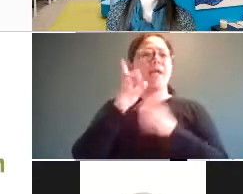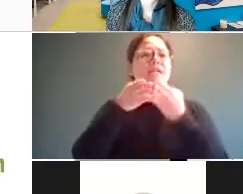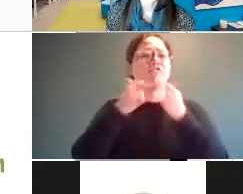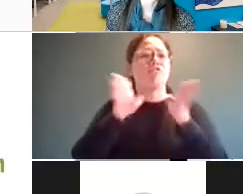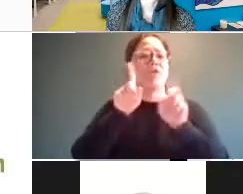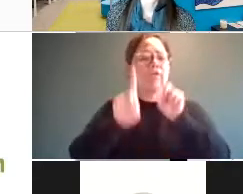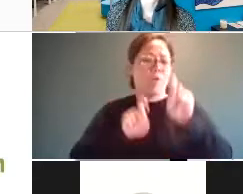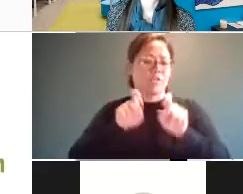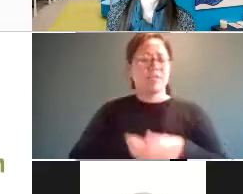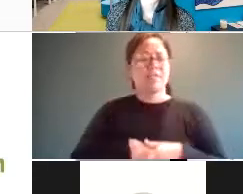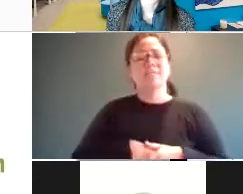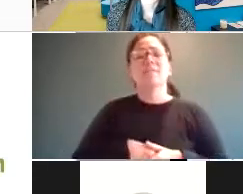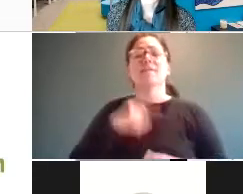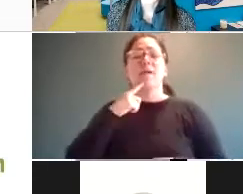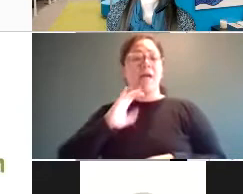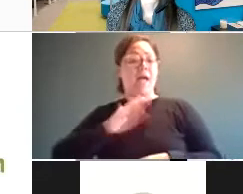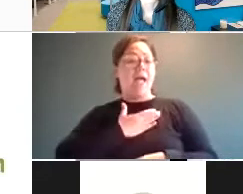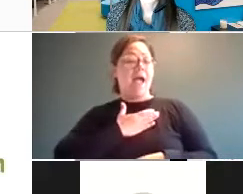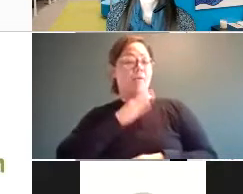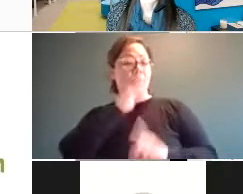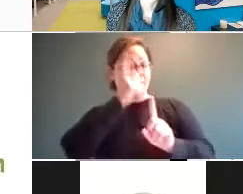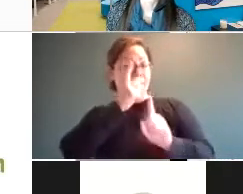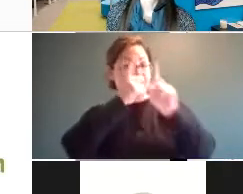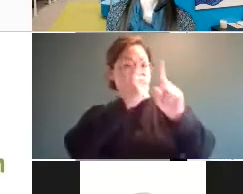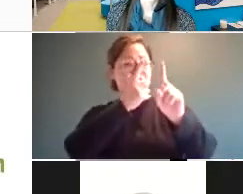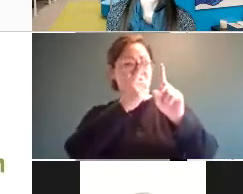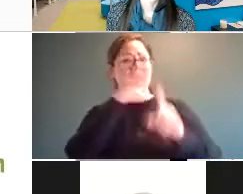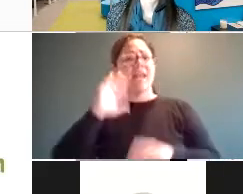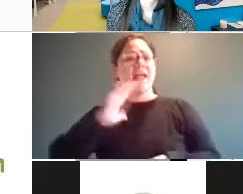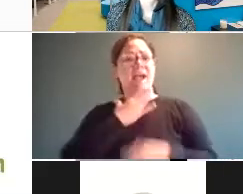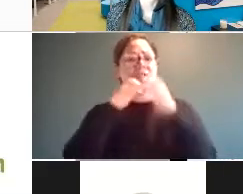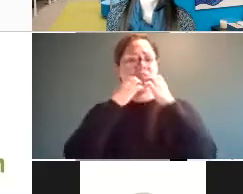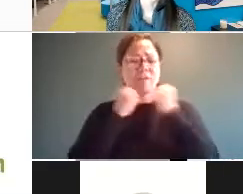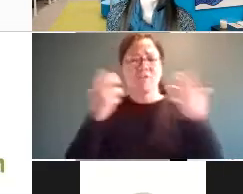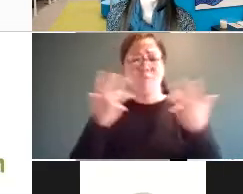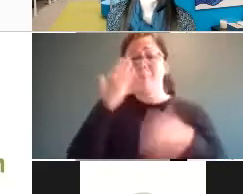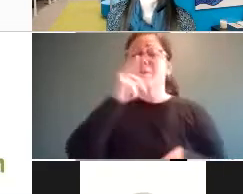What is our mission and what are our values? This is again, the cornerstone upon which you can build